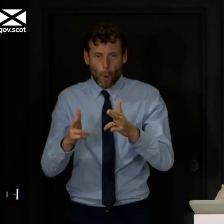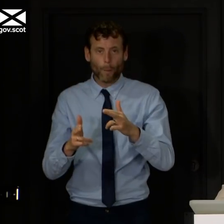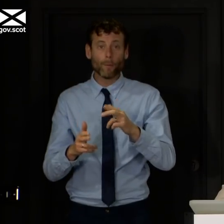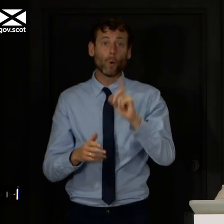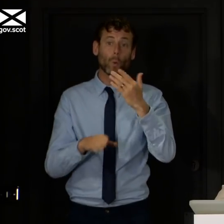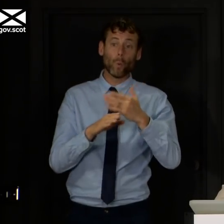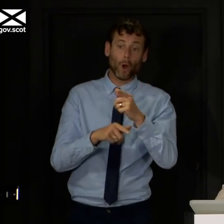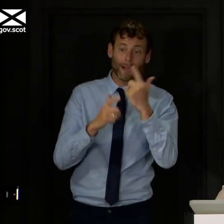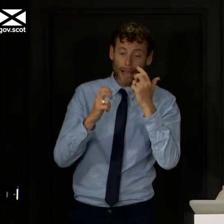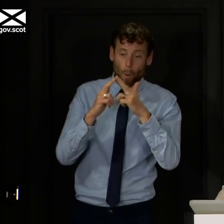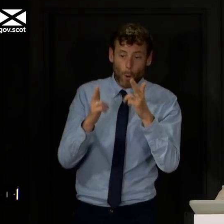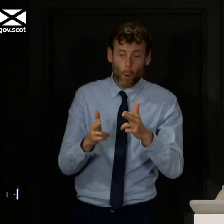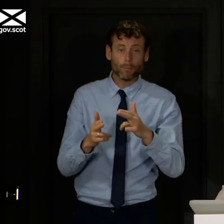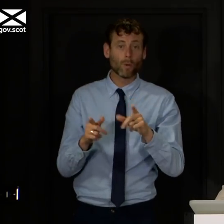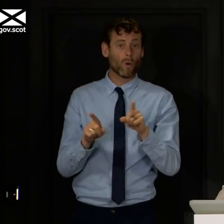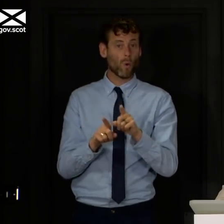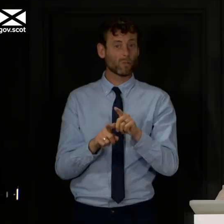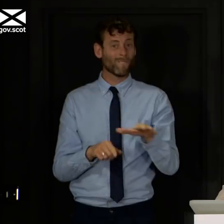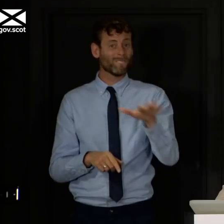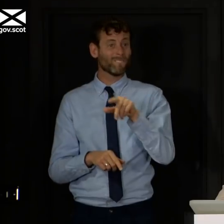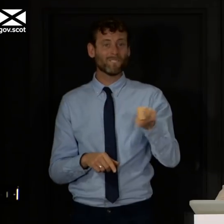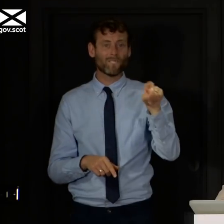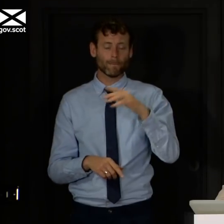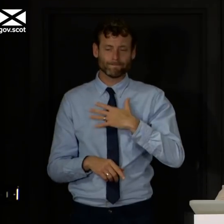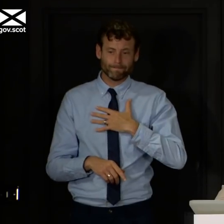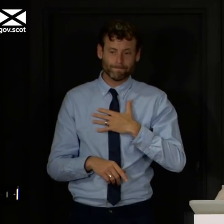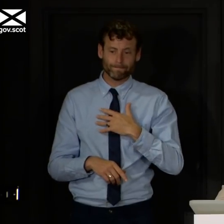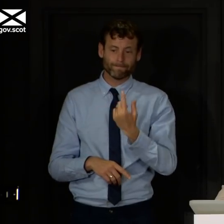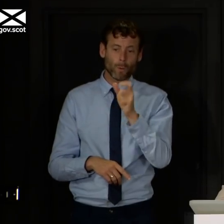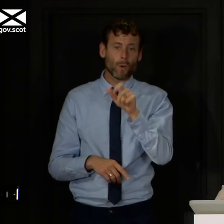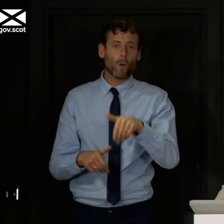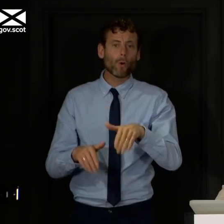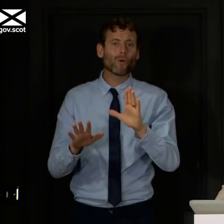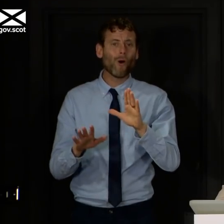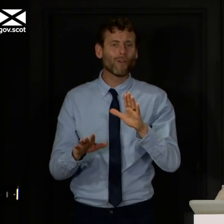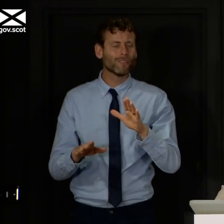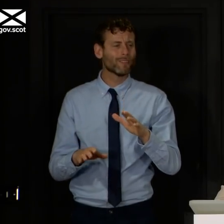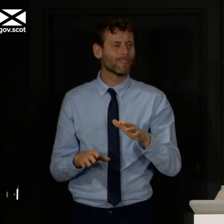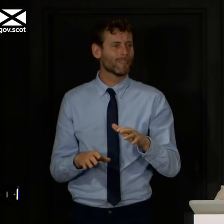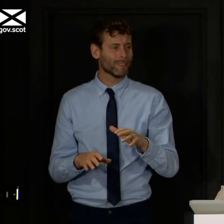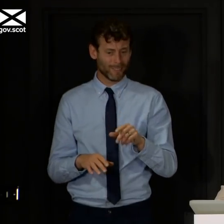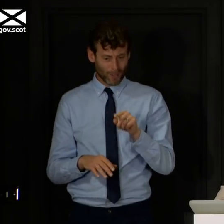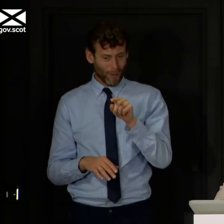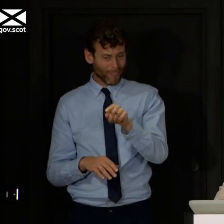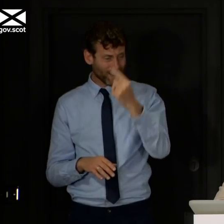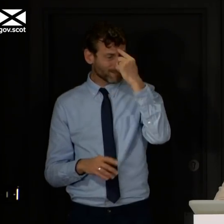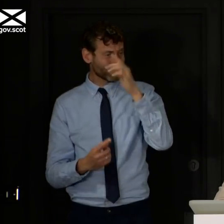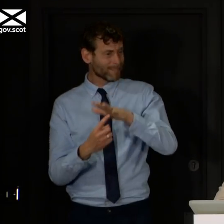died in care homes. So I'm not seeking in any way to take away from that reality. But